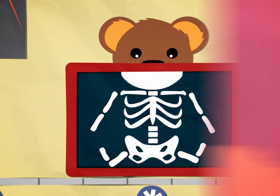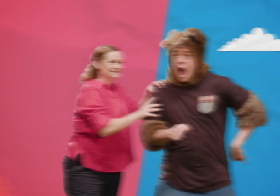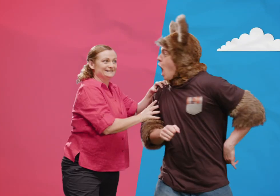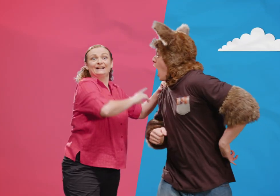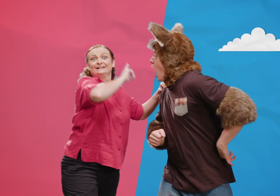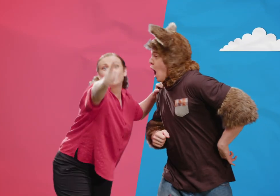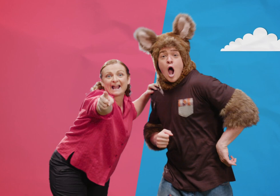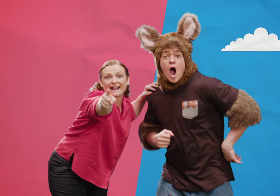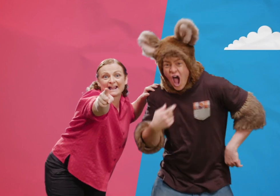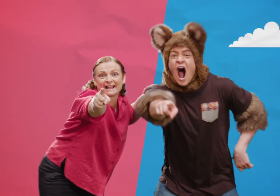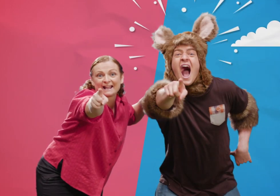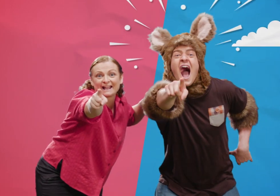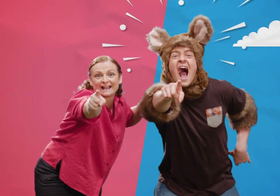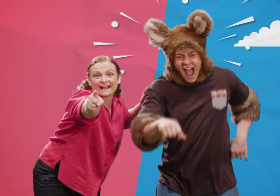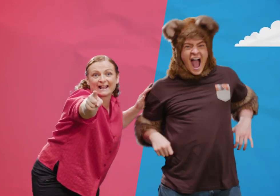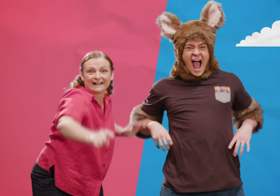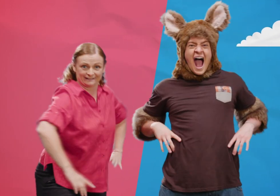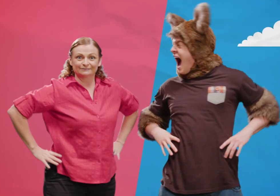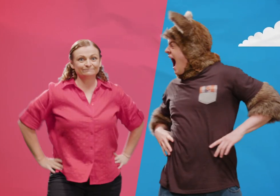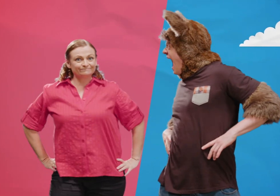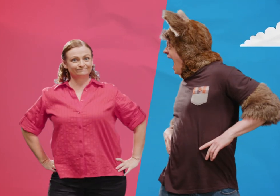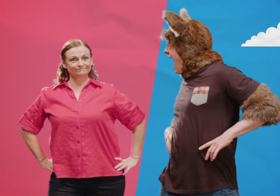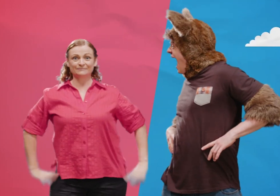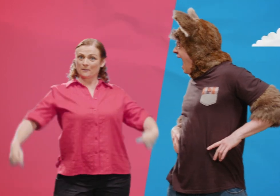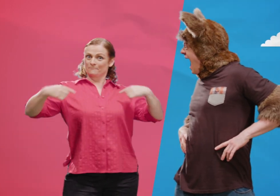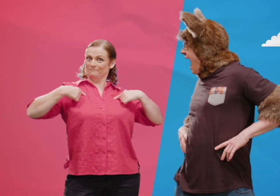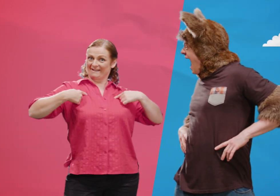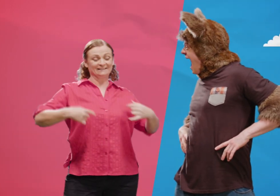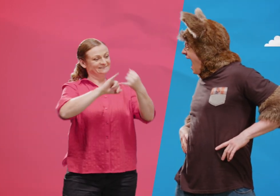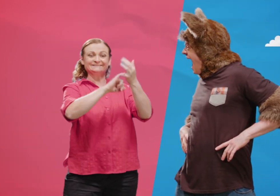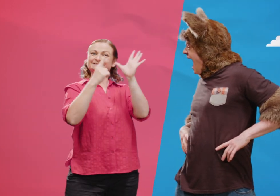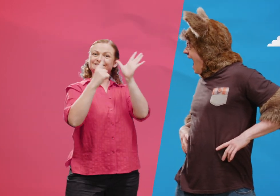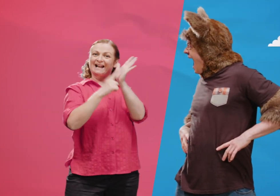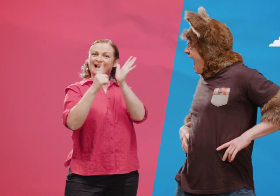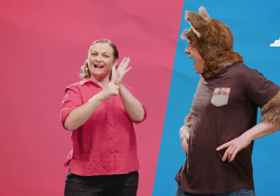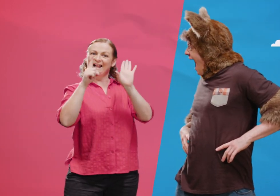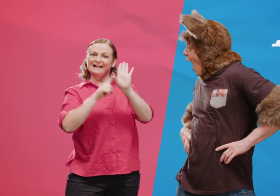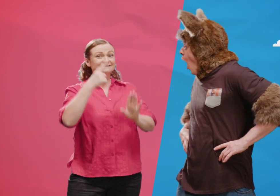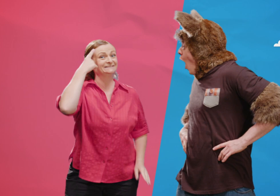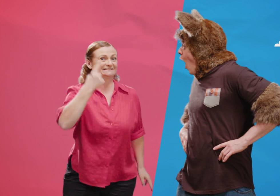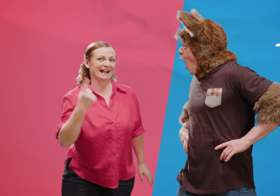Huh? Look. Ah. I'm Sally.